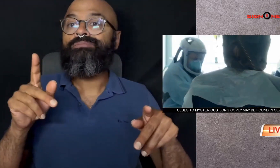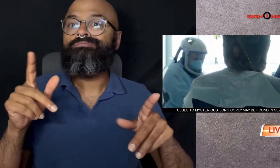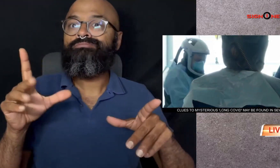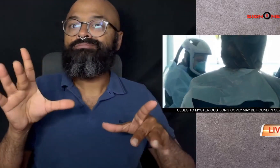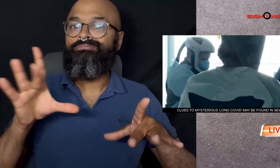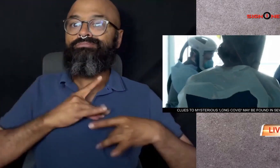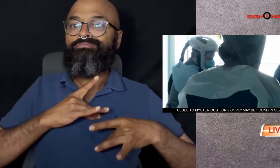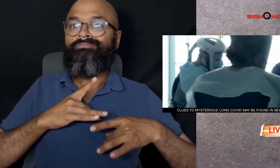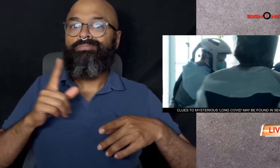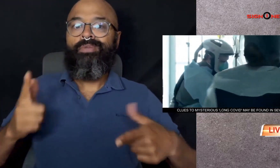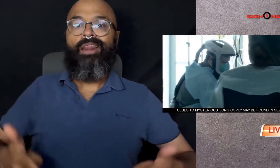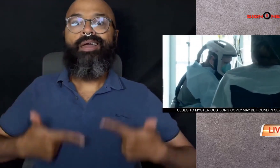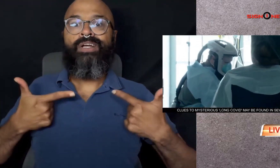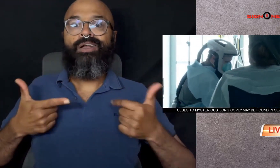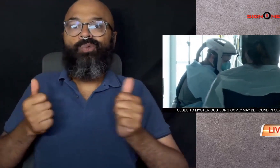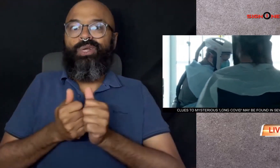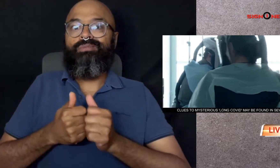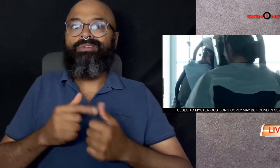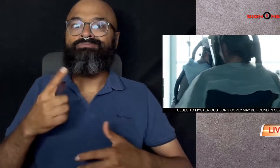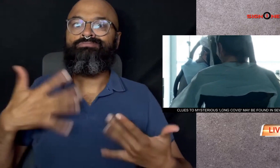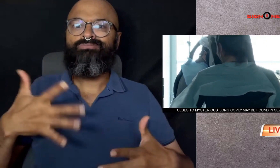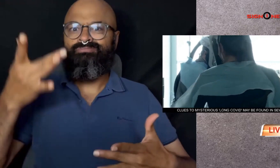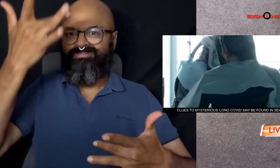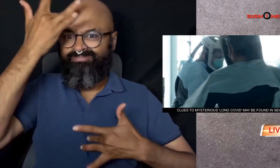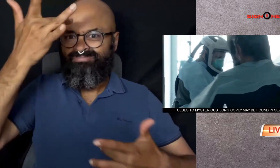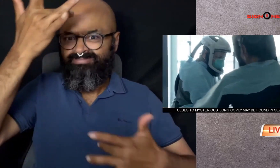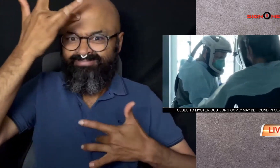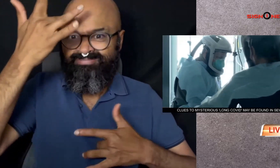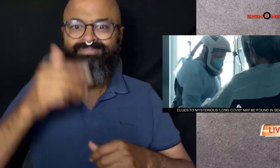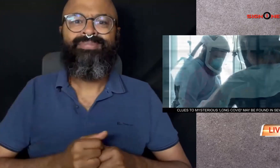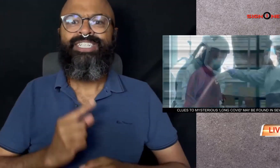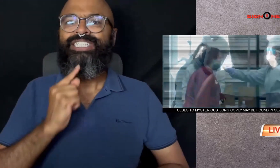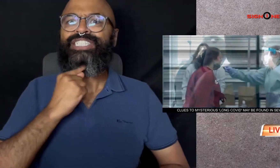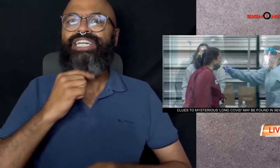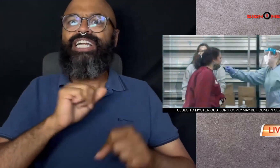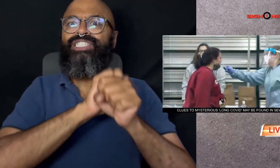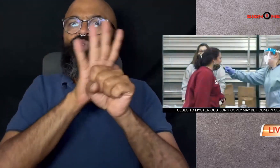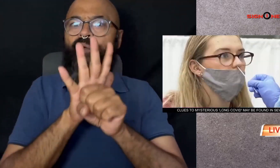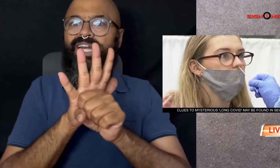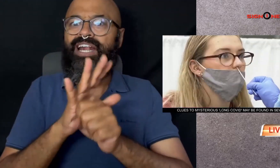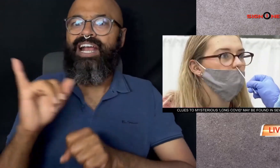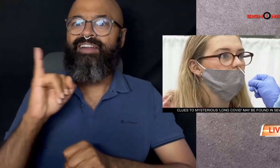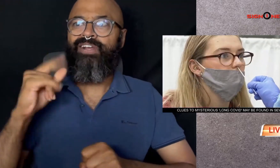who have been living with chronic and serious Covid 19 infections for years